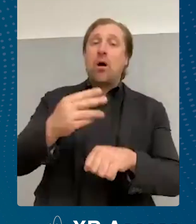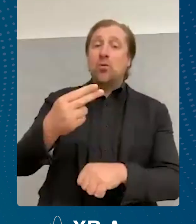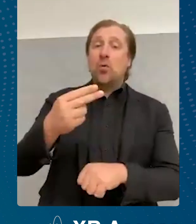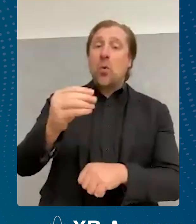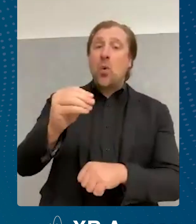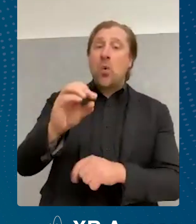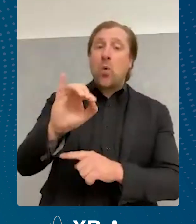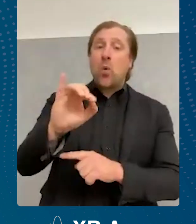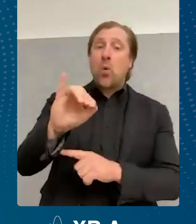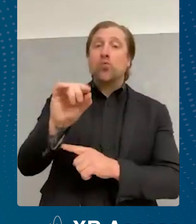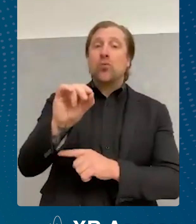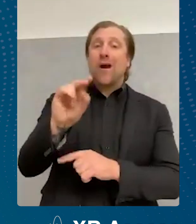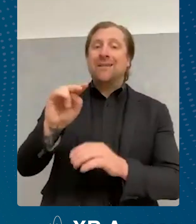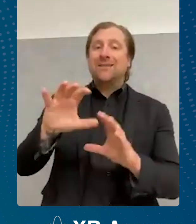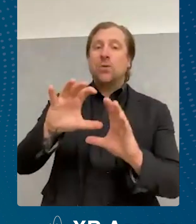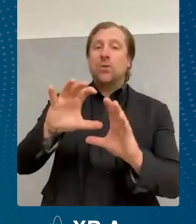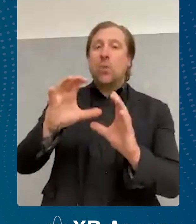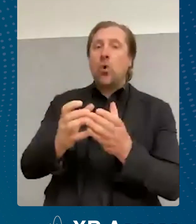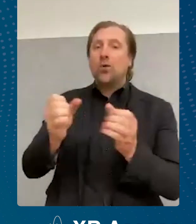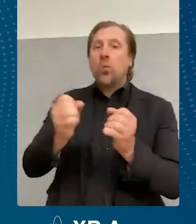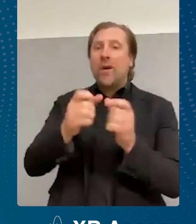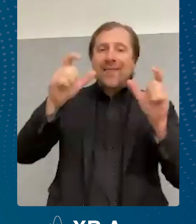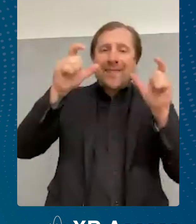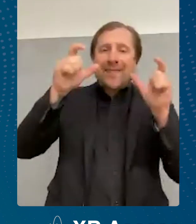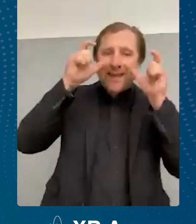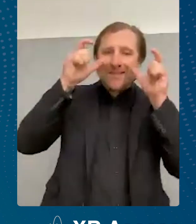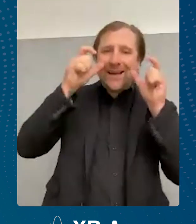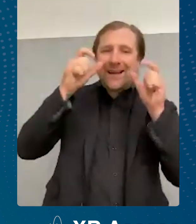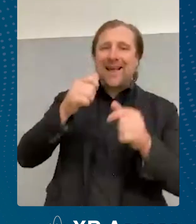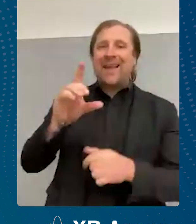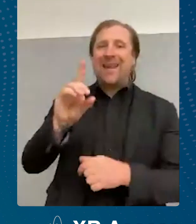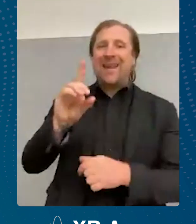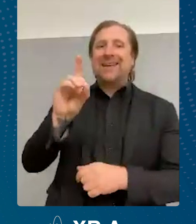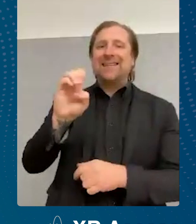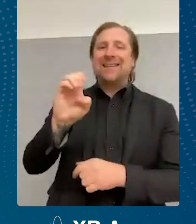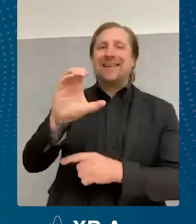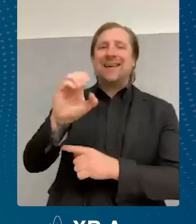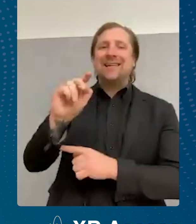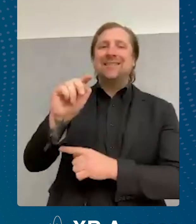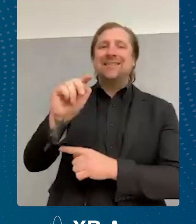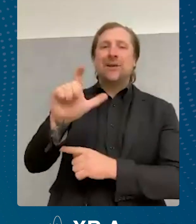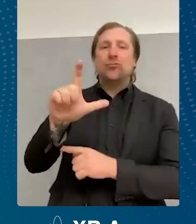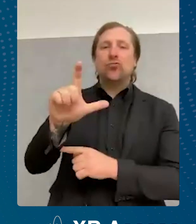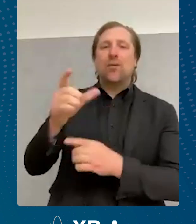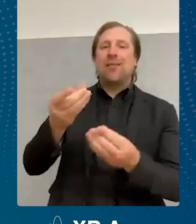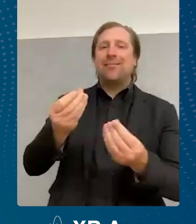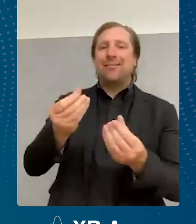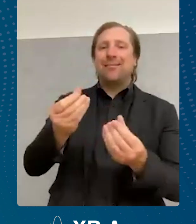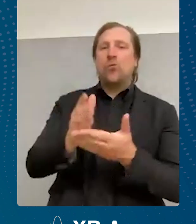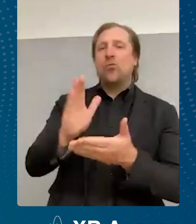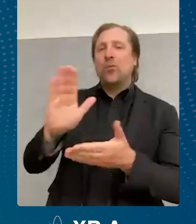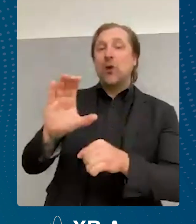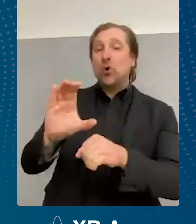Quest headsets, as well as on Decentraland through the computer. The majority of the meetings happen currently in Frame VR,